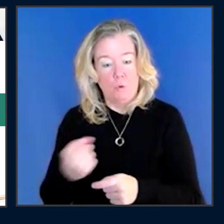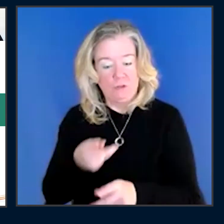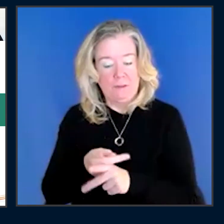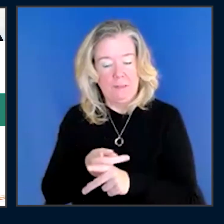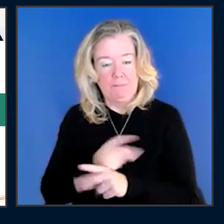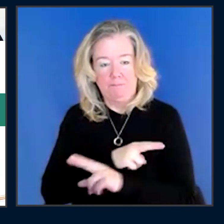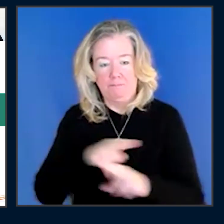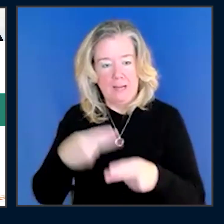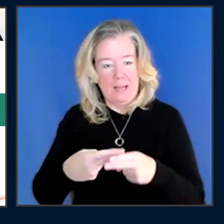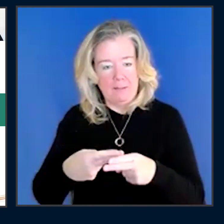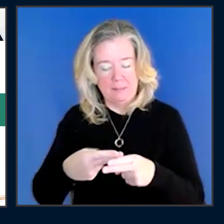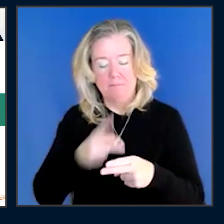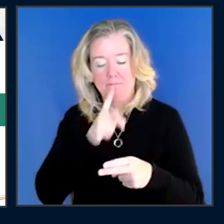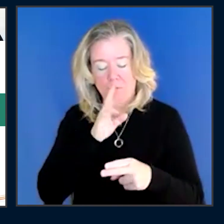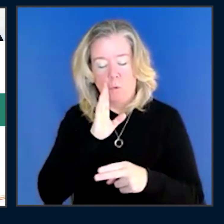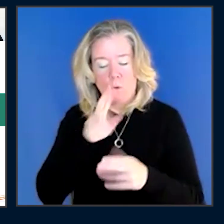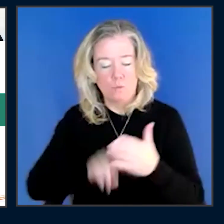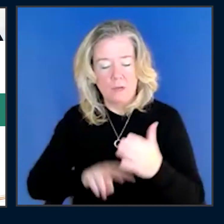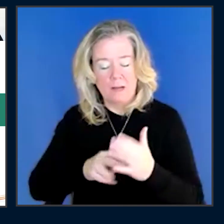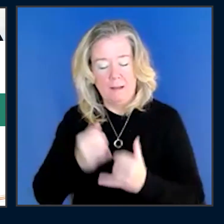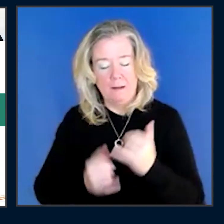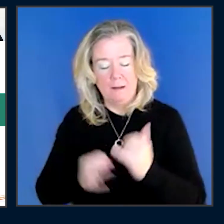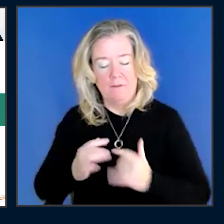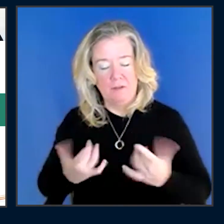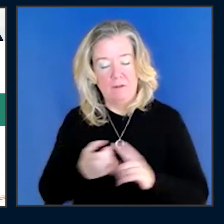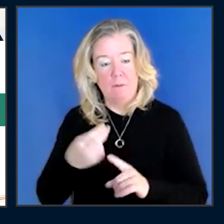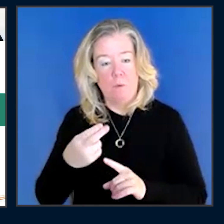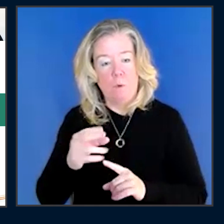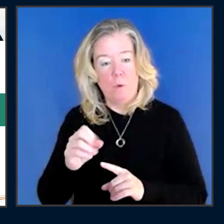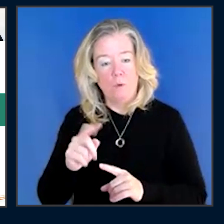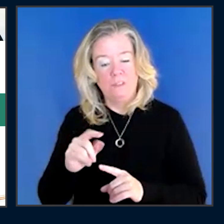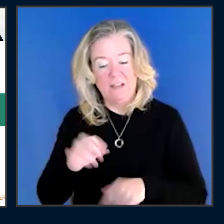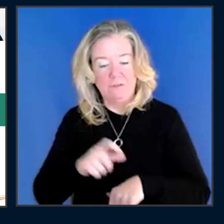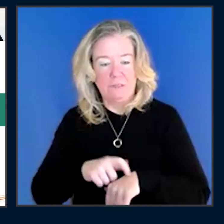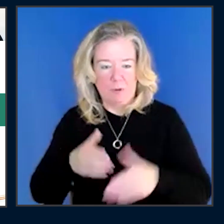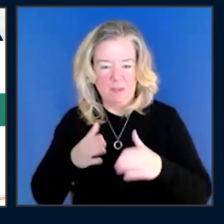and will be read at the end of the event by the host if time permits.